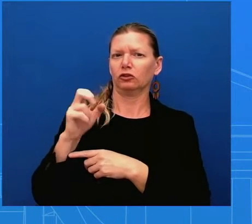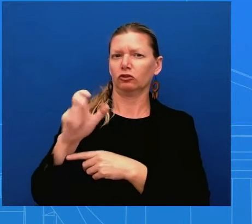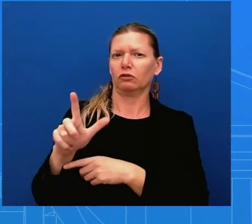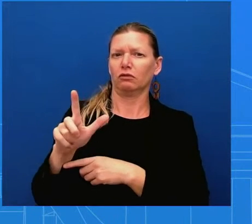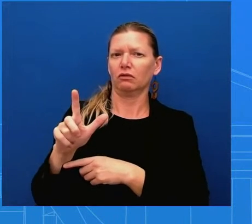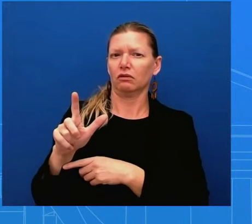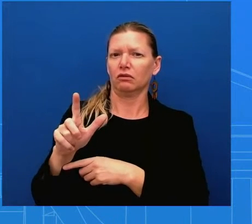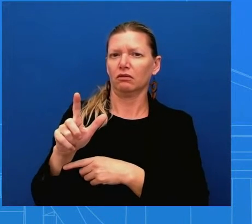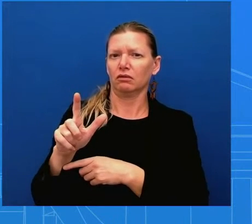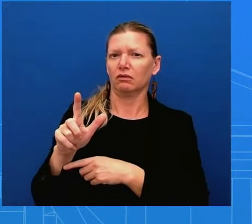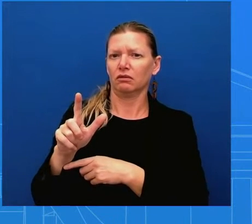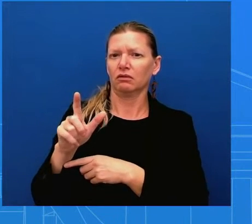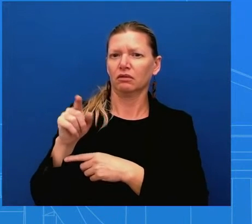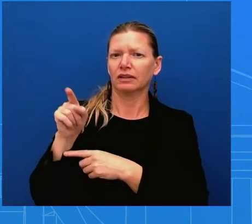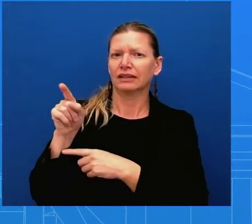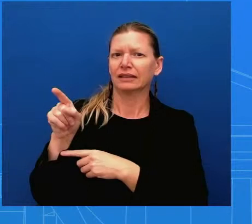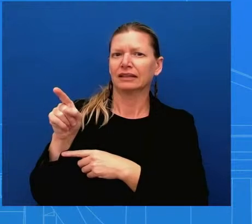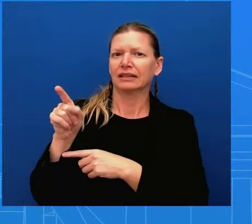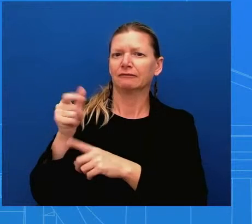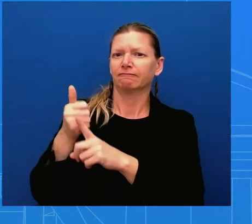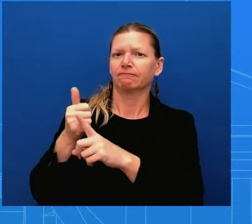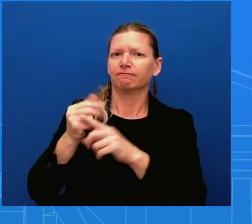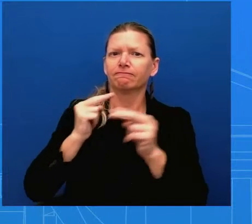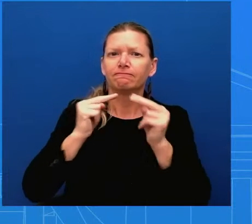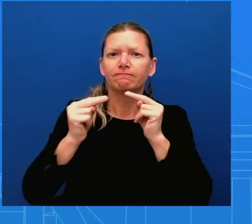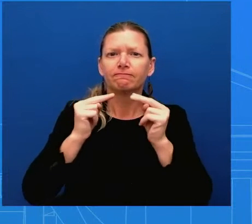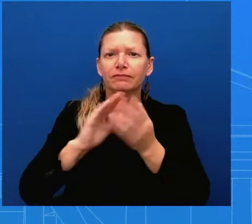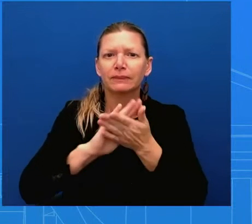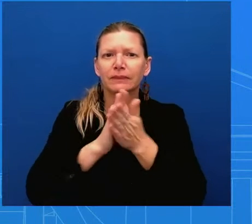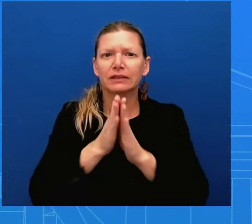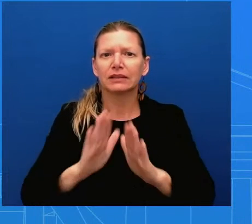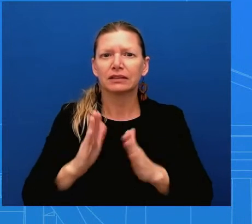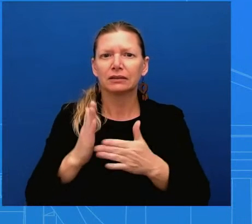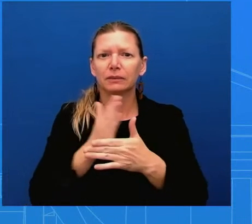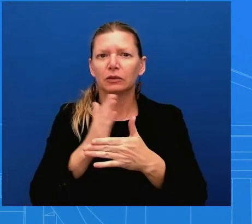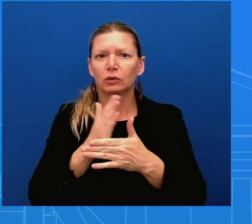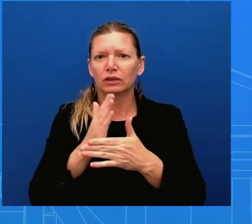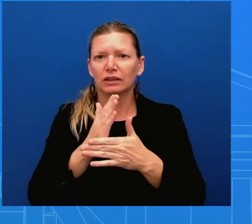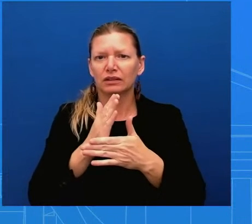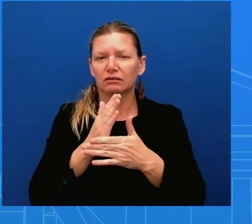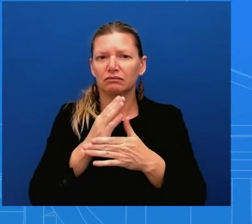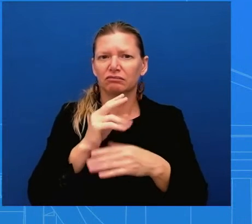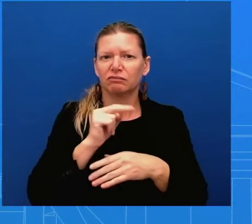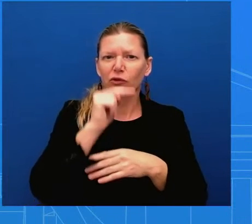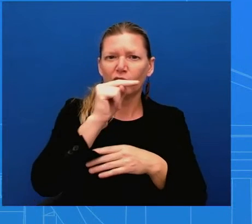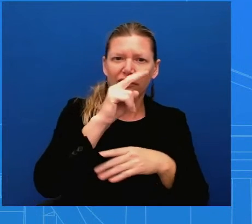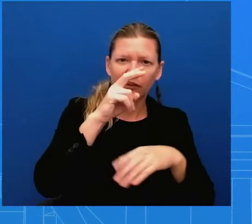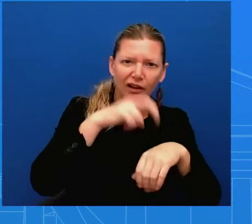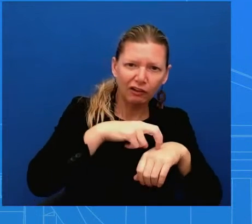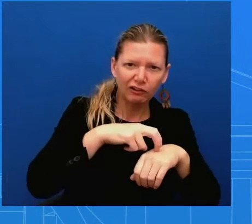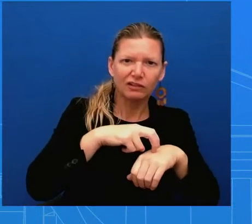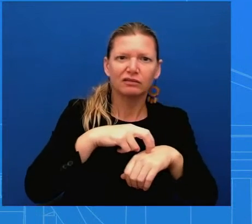And Senator Mitchell said quite famously that negotiations are a thousand days of failure and "one day of success."